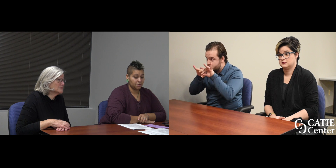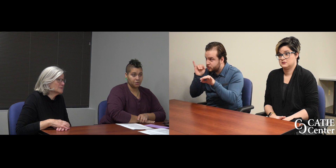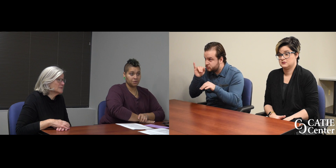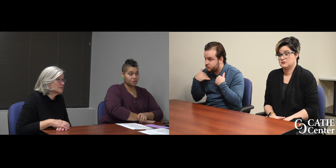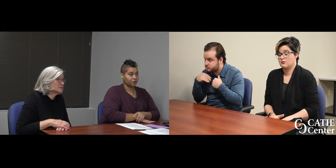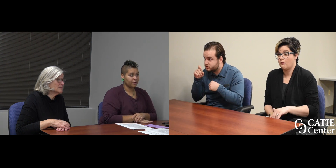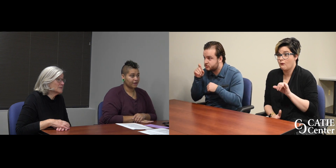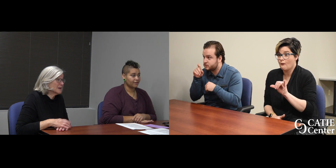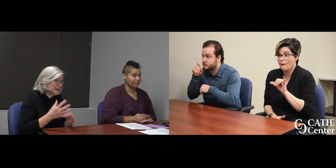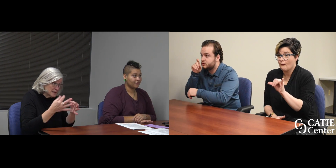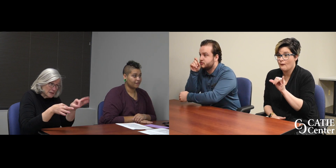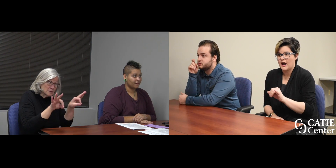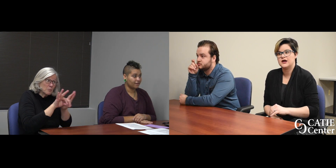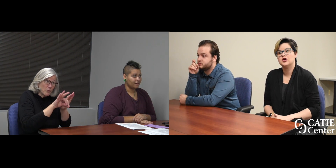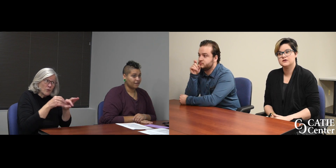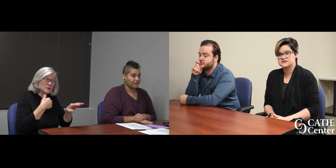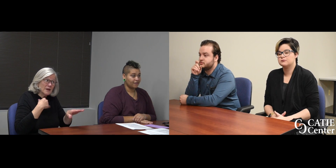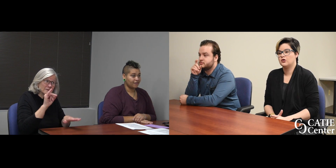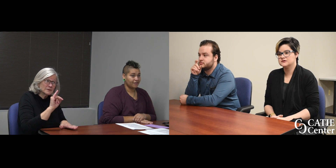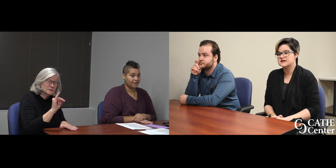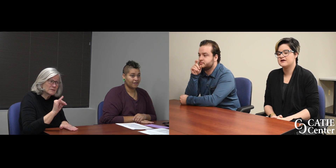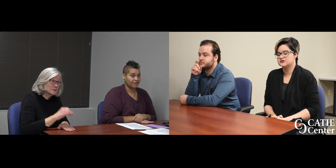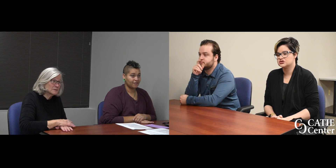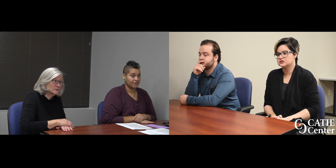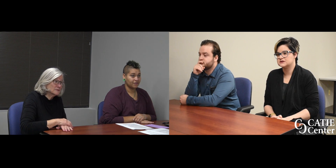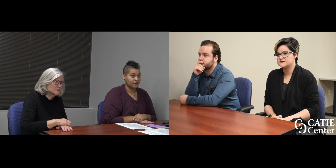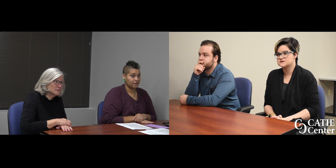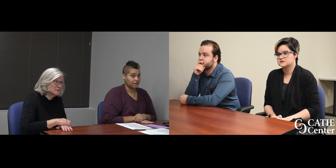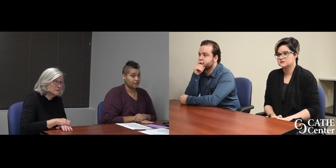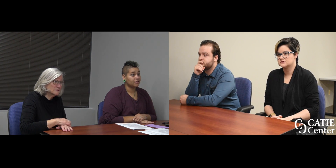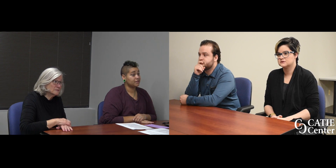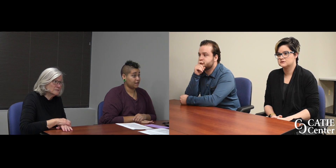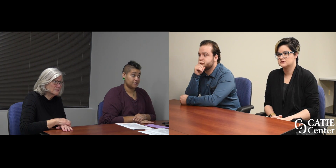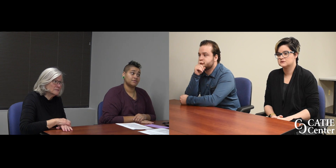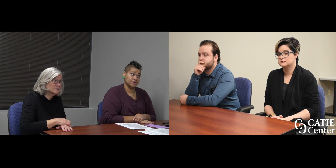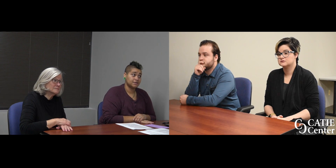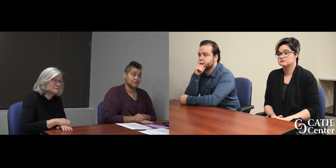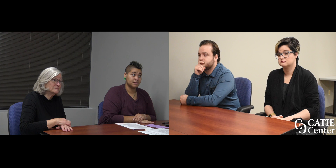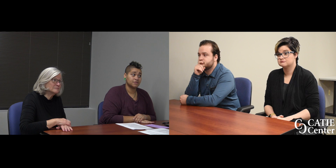Oh, okay. I: I know it's important to have insurance. Yes, yes, it is.